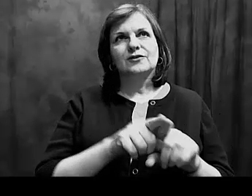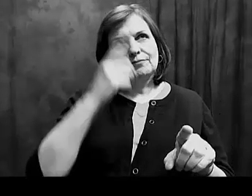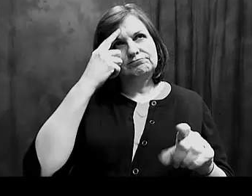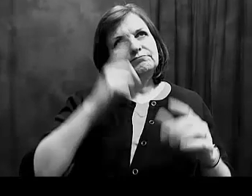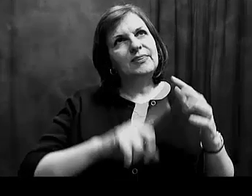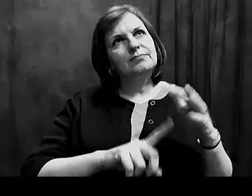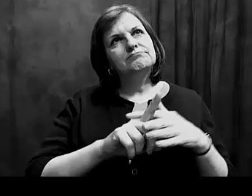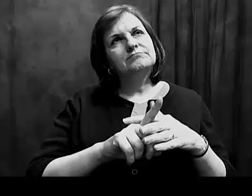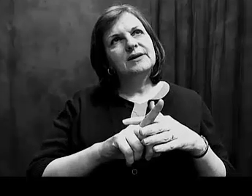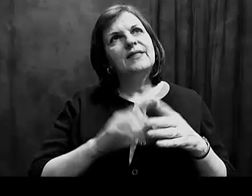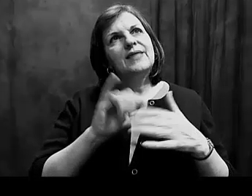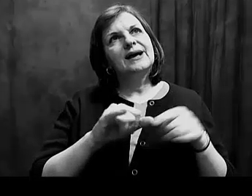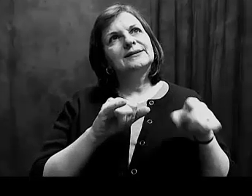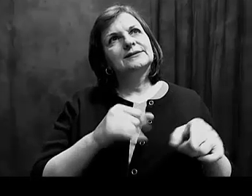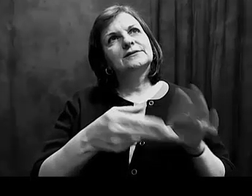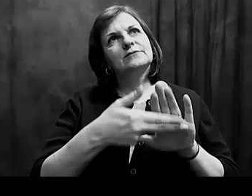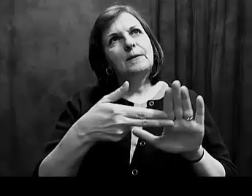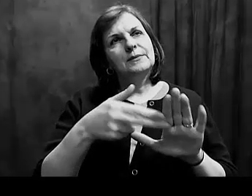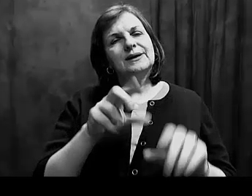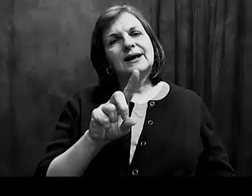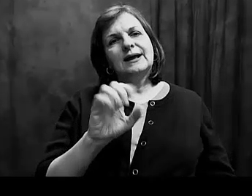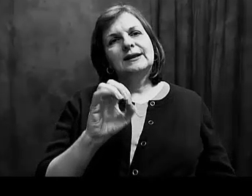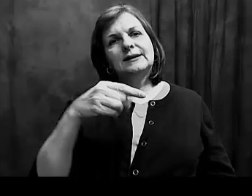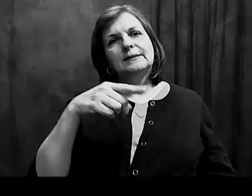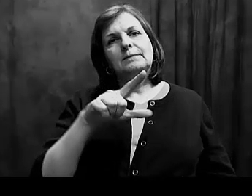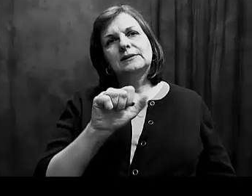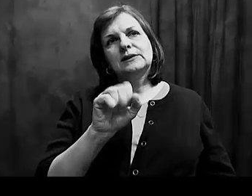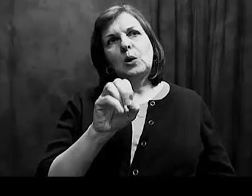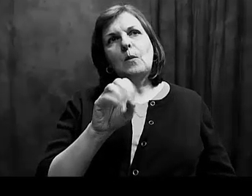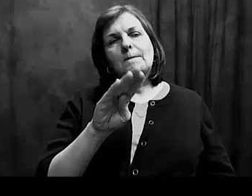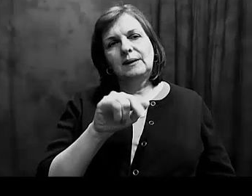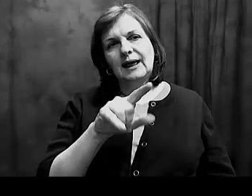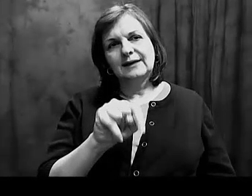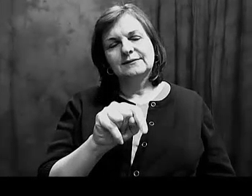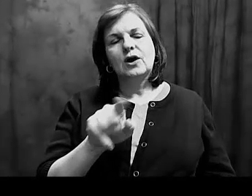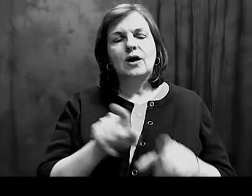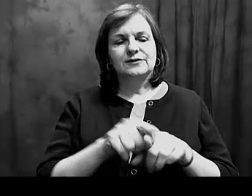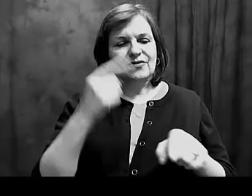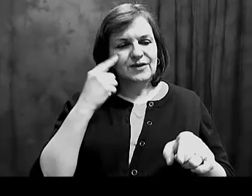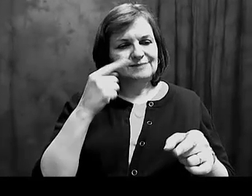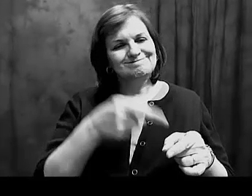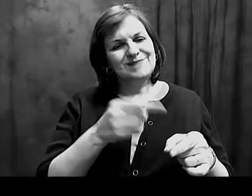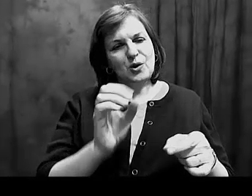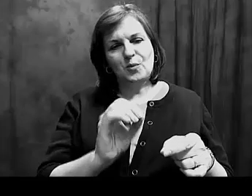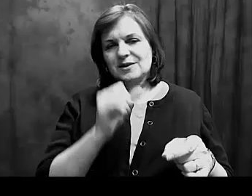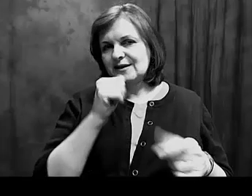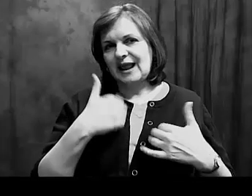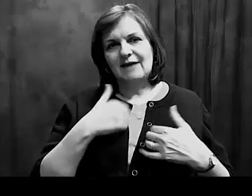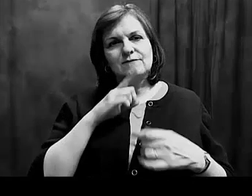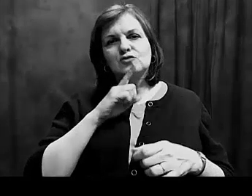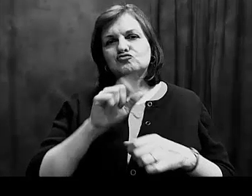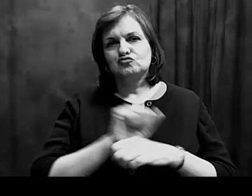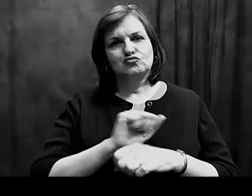think about the fact that it's a dilpoblast and you need to think about the fact that it's not going to have a true body cavity